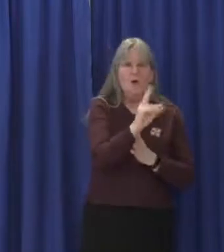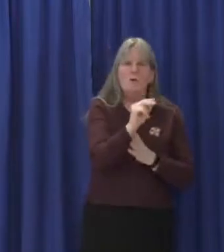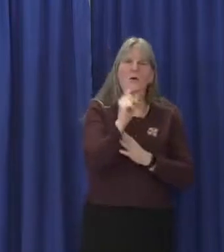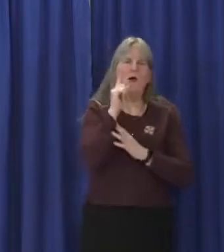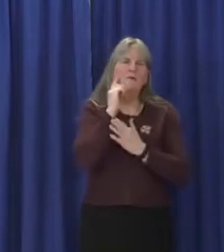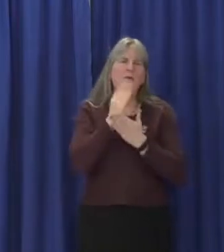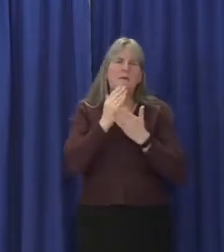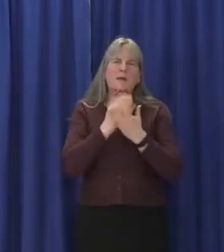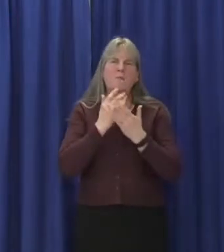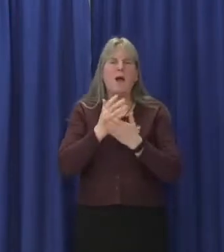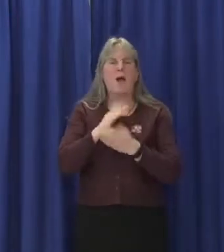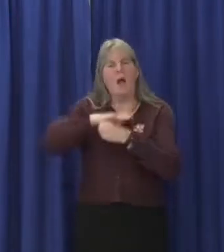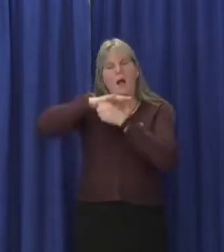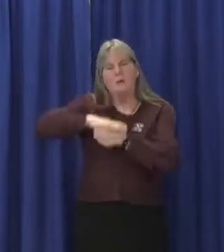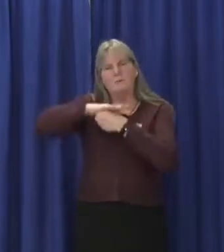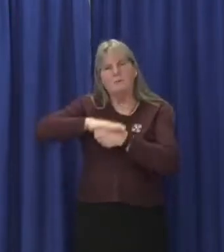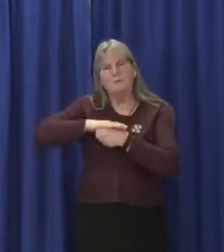strain in the communities.